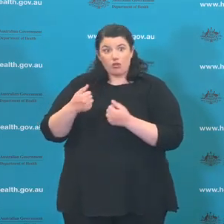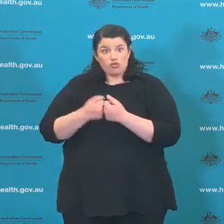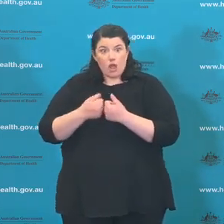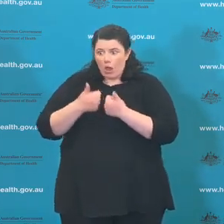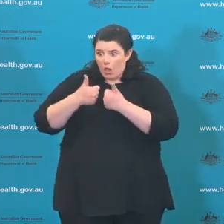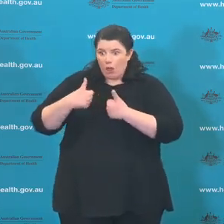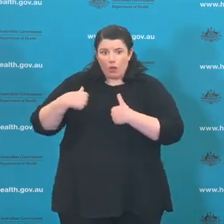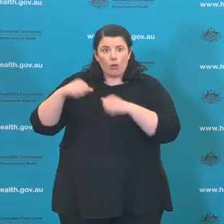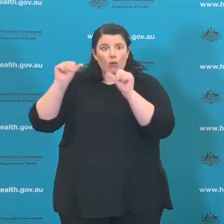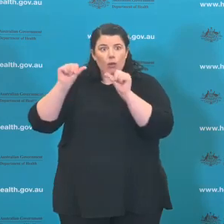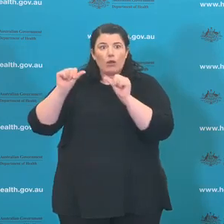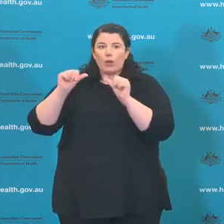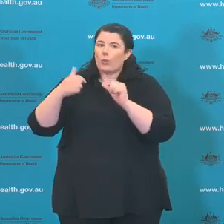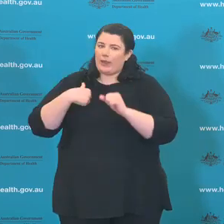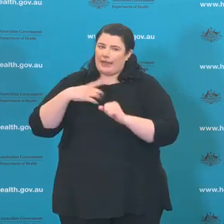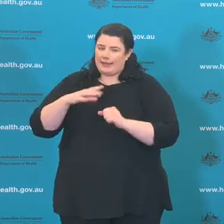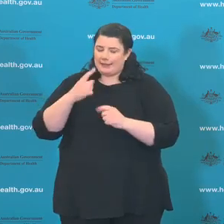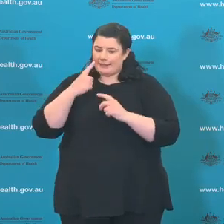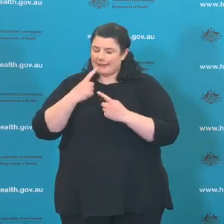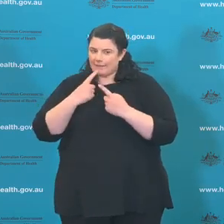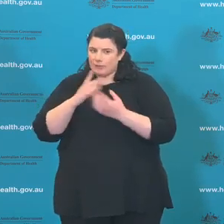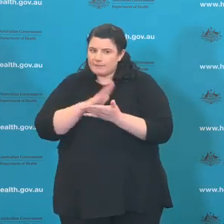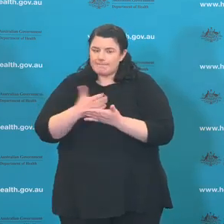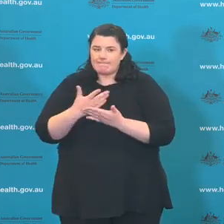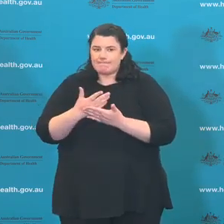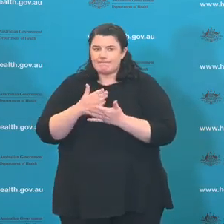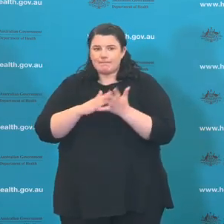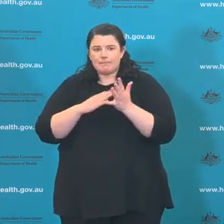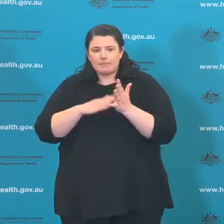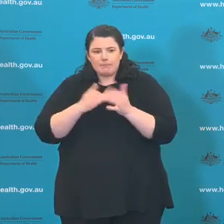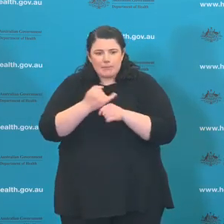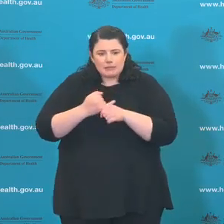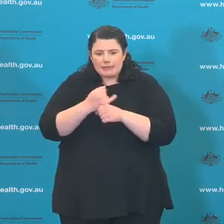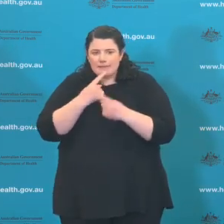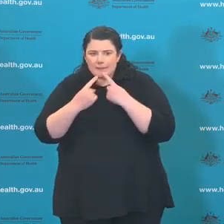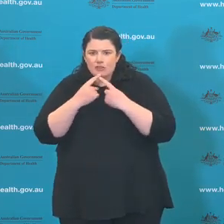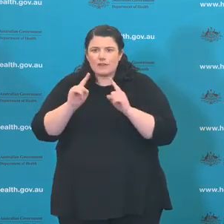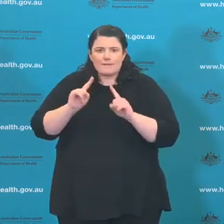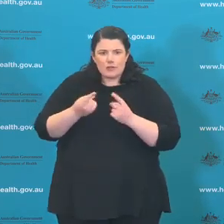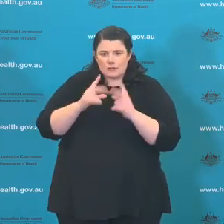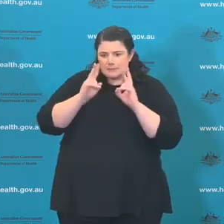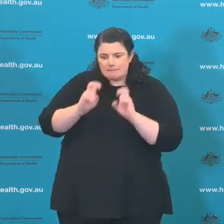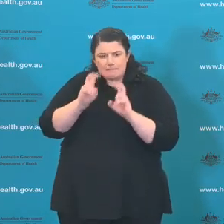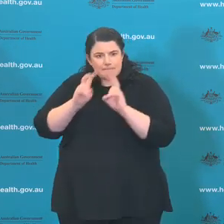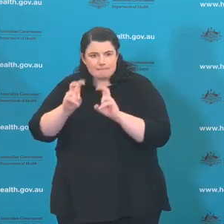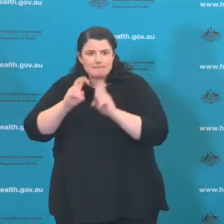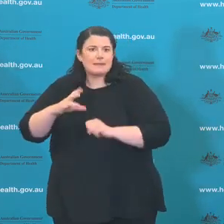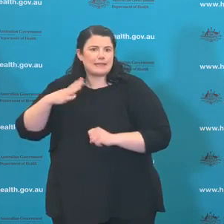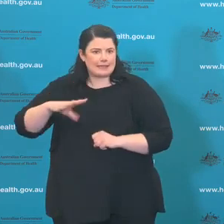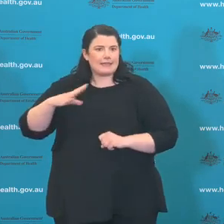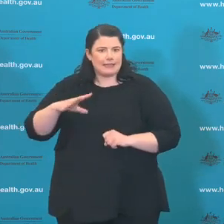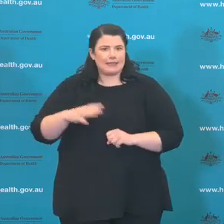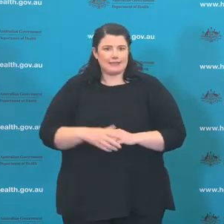published data, that it does not in any way detract from the need for us to continue